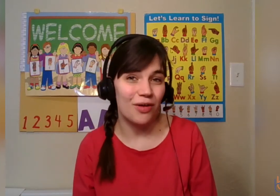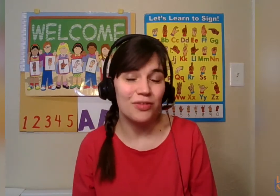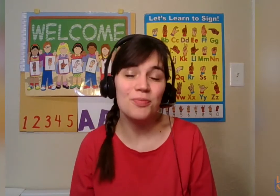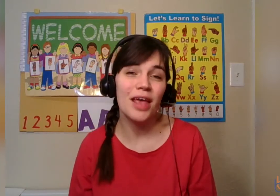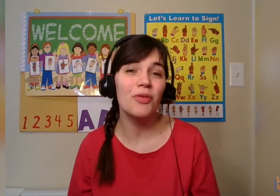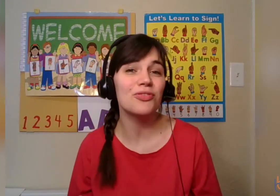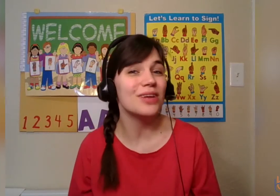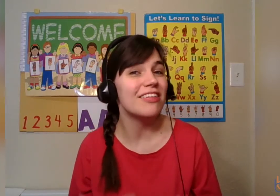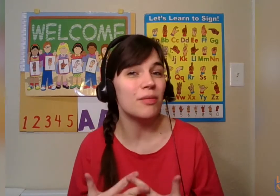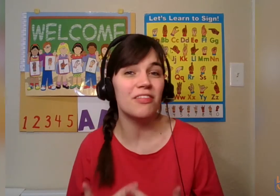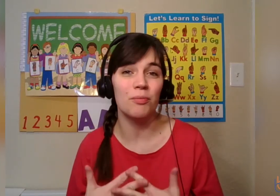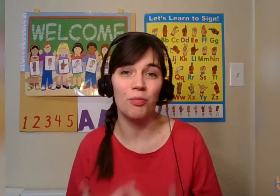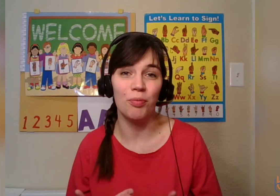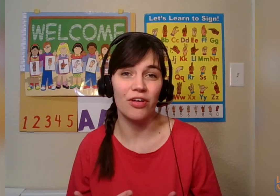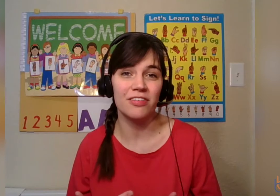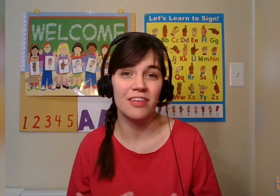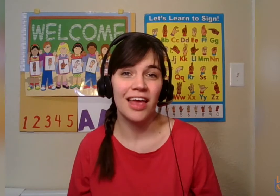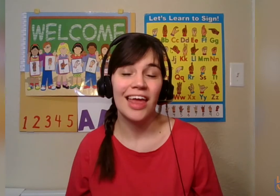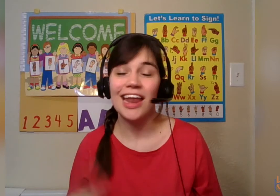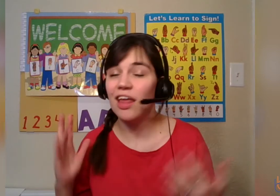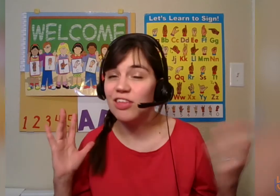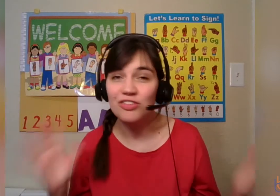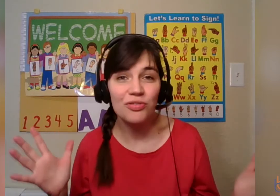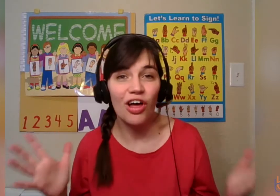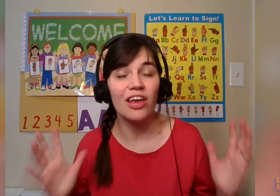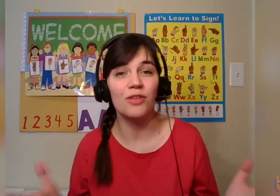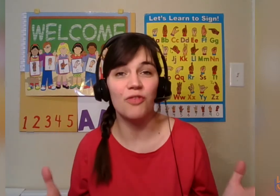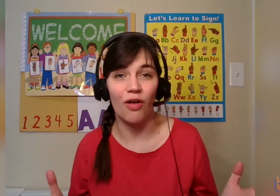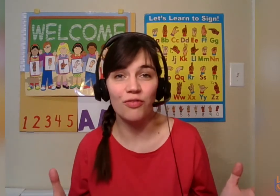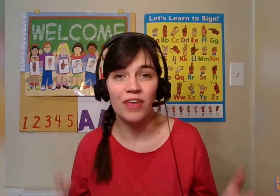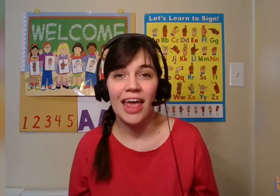to be able to read some simple books, nothing too long and involved and